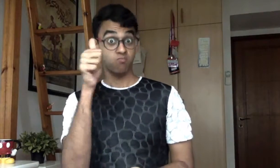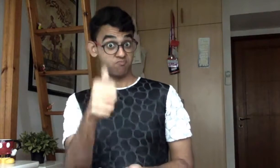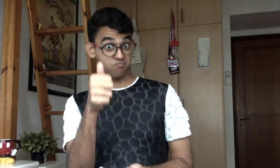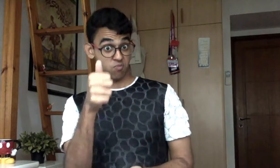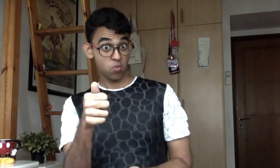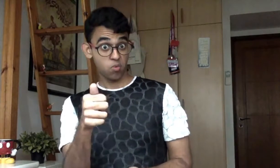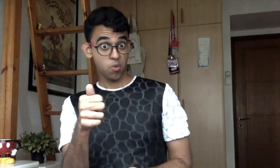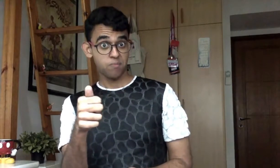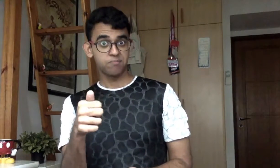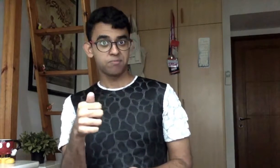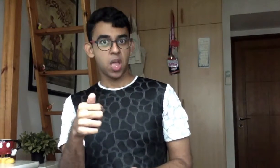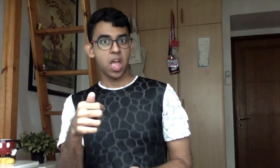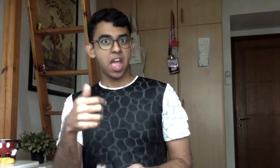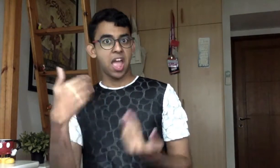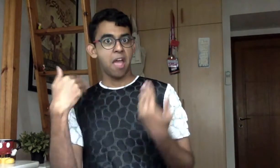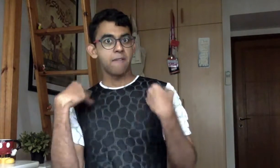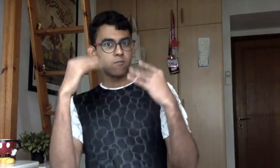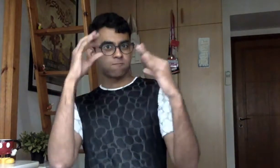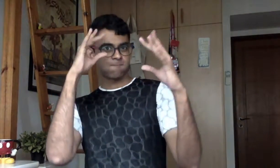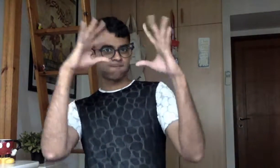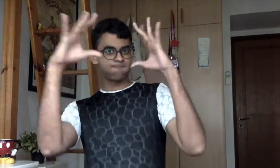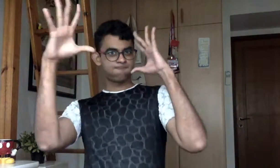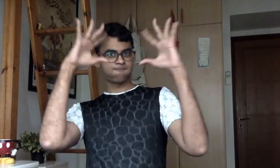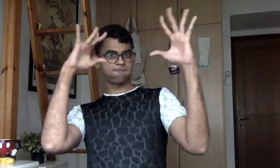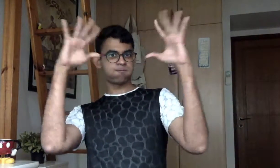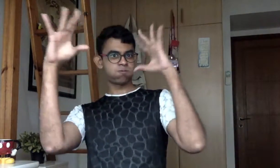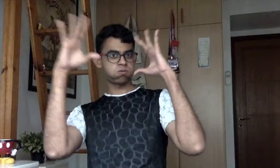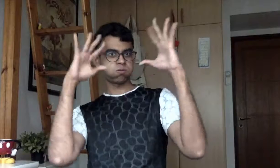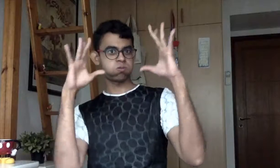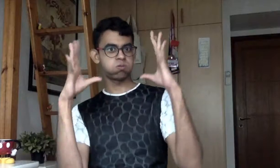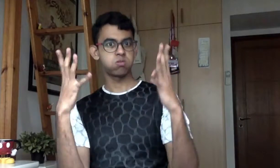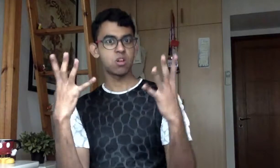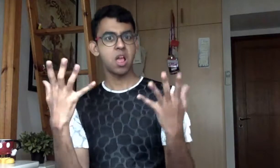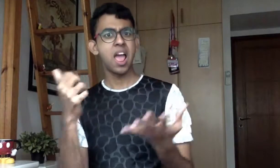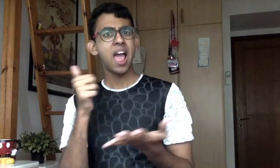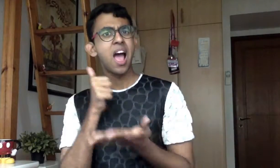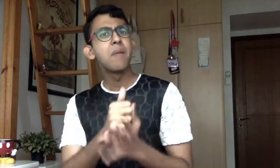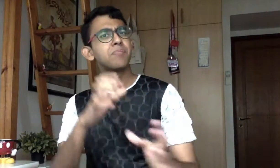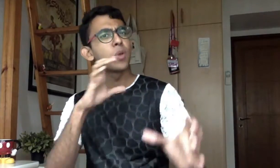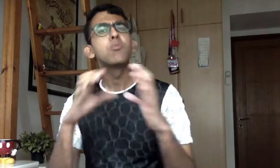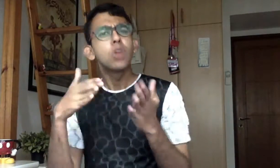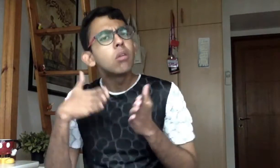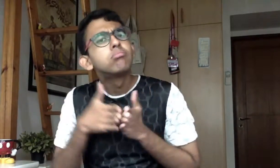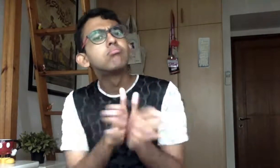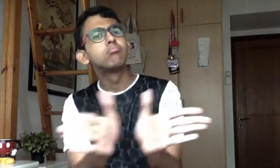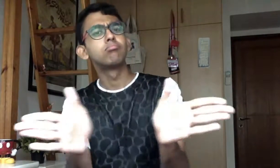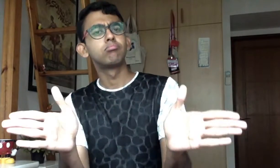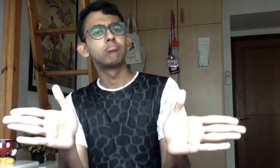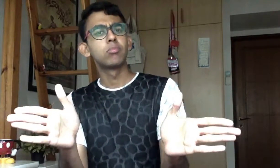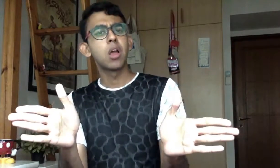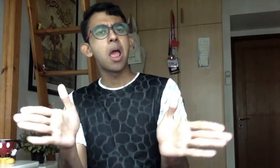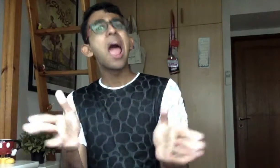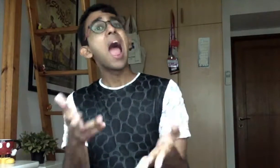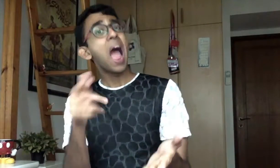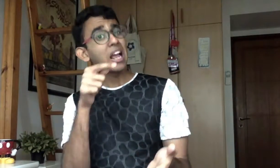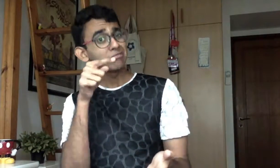For yourself, you gain so much mental stimulation and in general, it can help you communicate better.